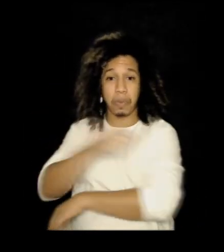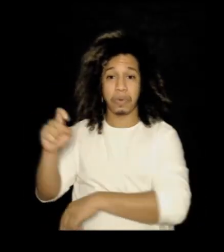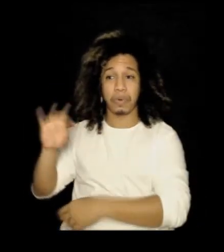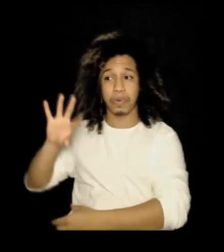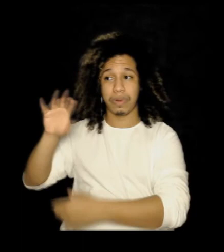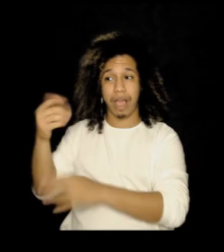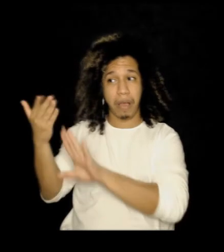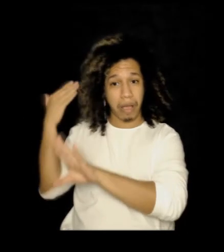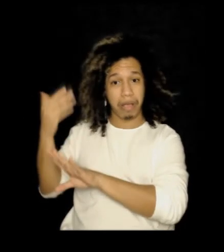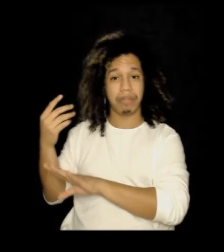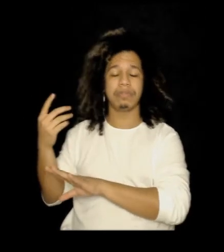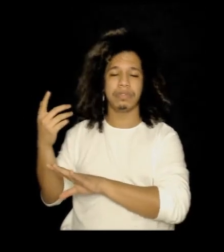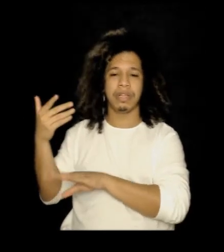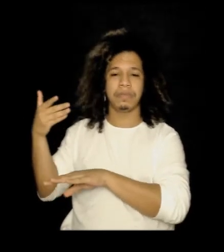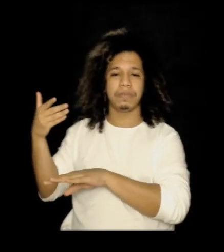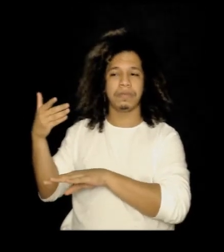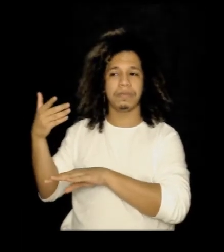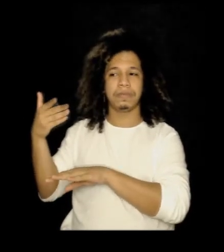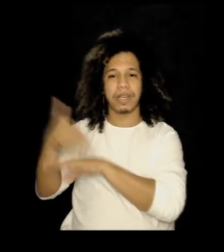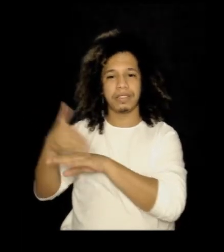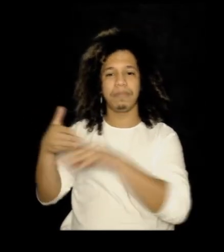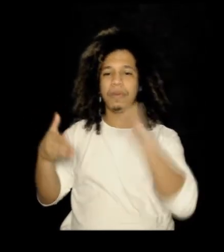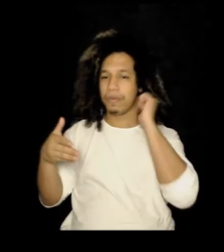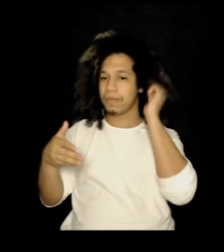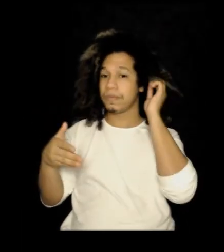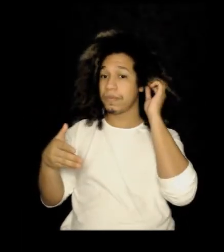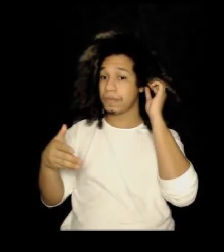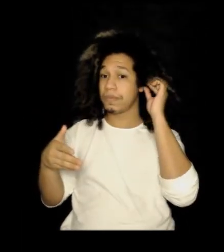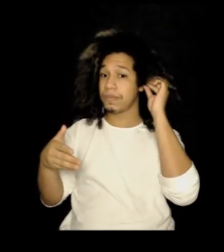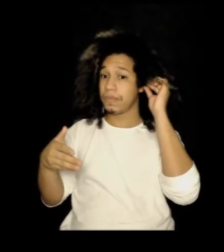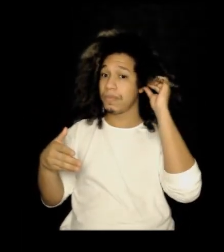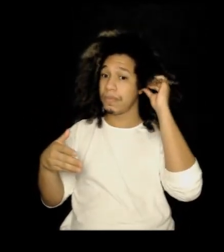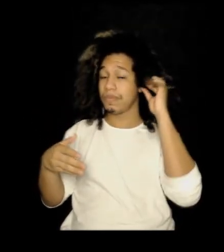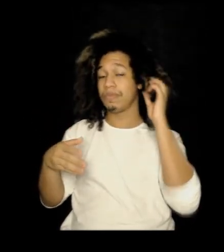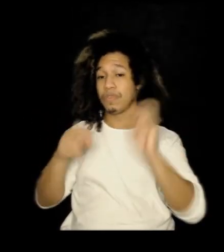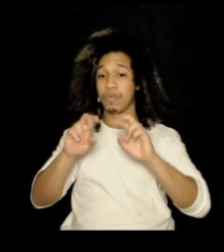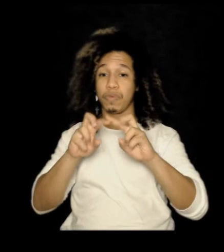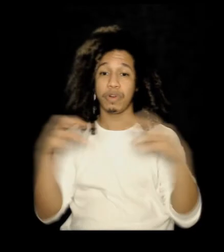UFPB some years ago, he got involved in some Teacher Development Workshops with professors